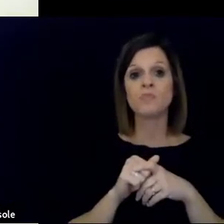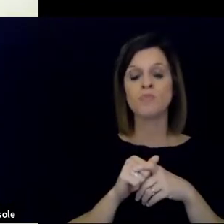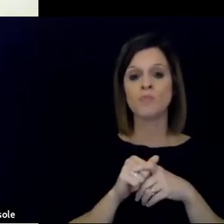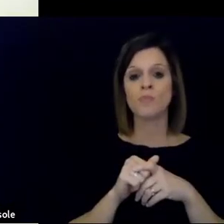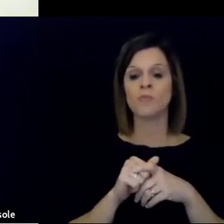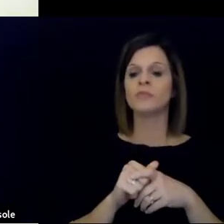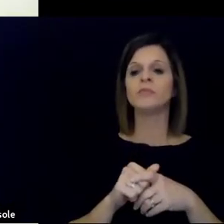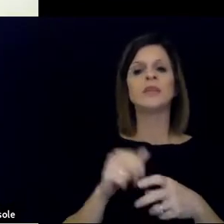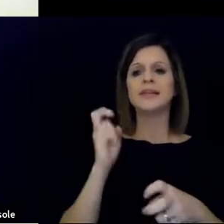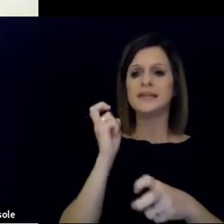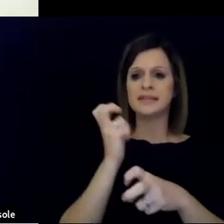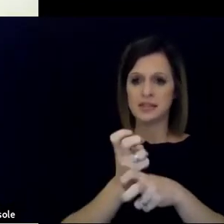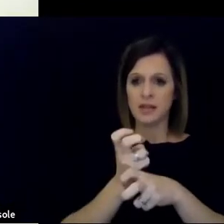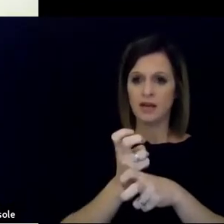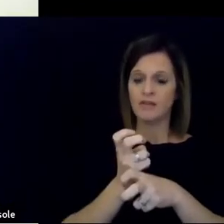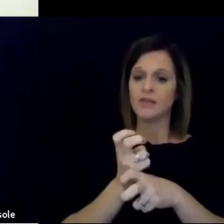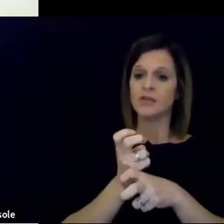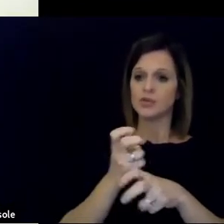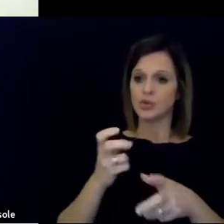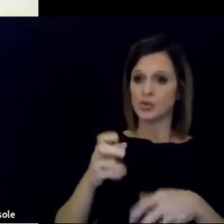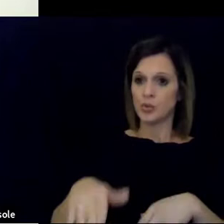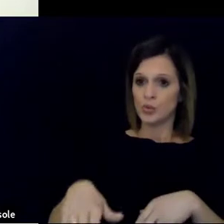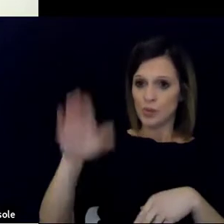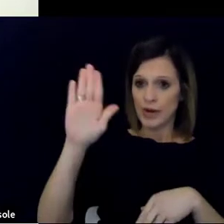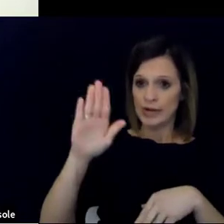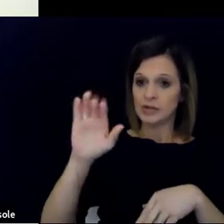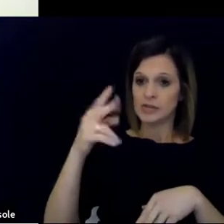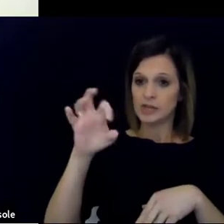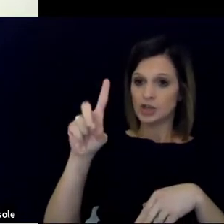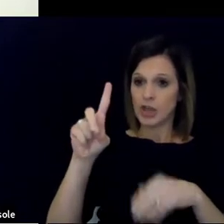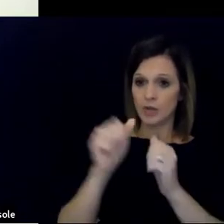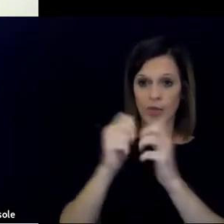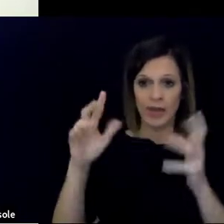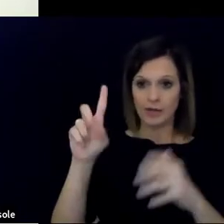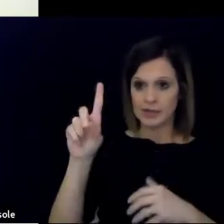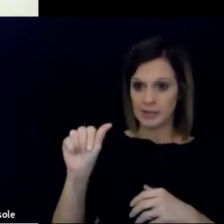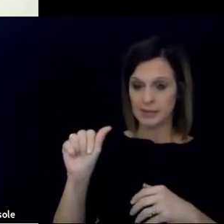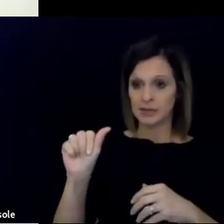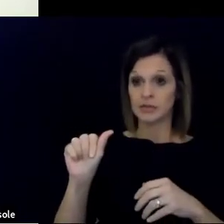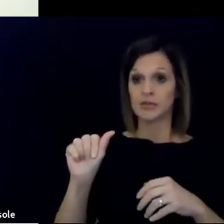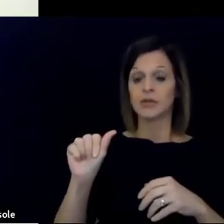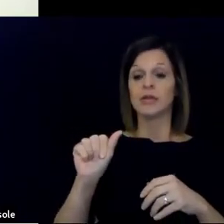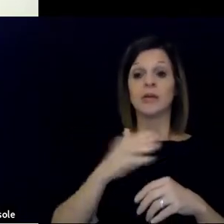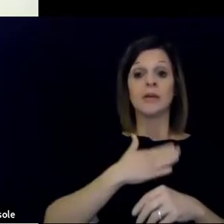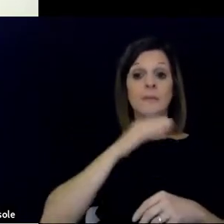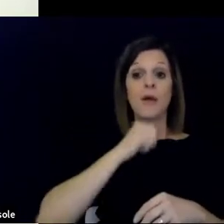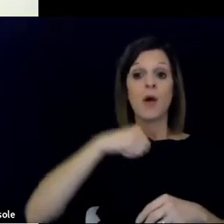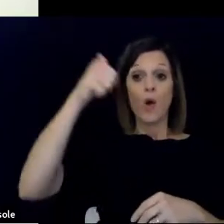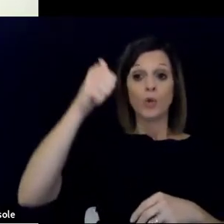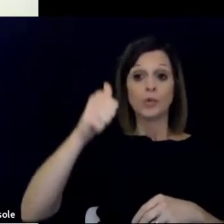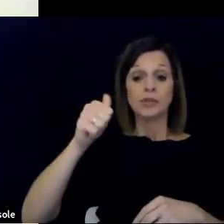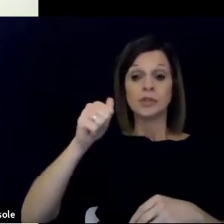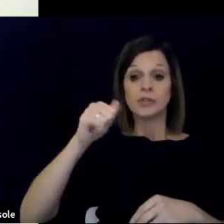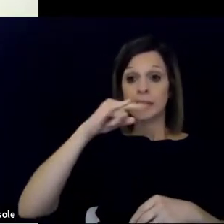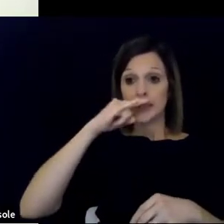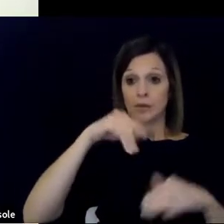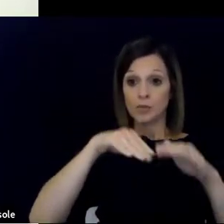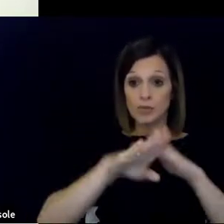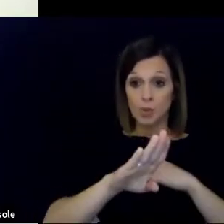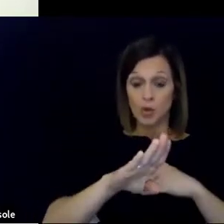who does not have obvious disabilities. When my oldest kid was born and they told us like the next day, we could take him home, I panicked.